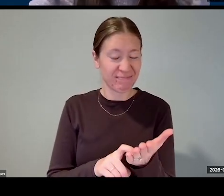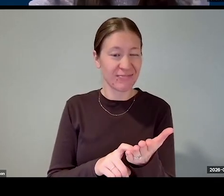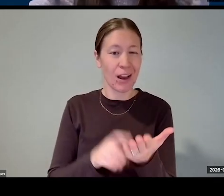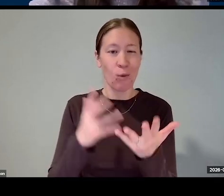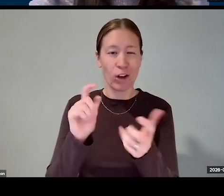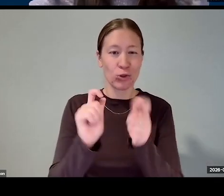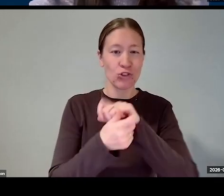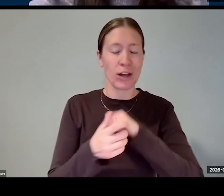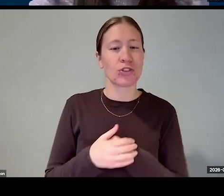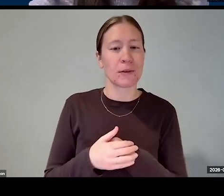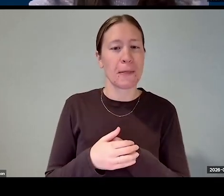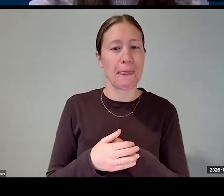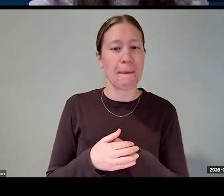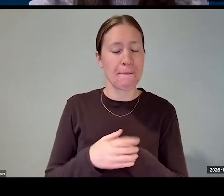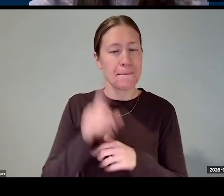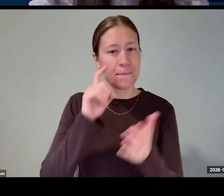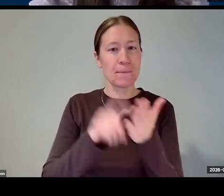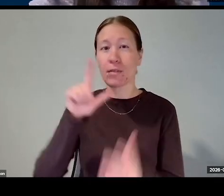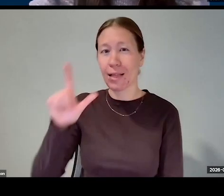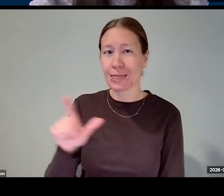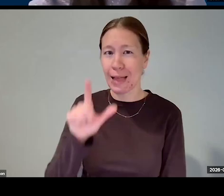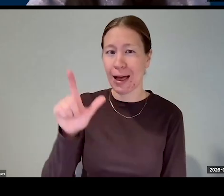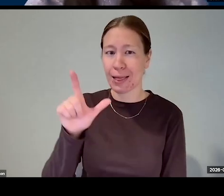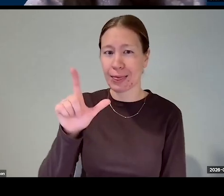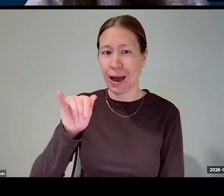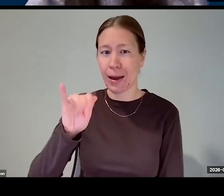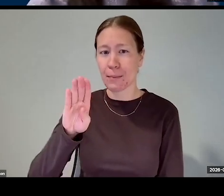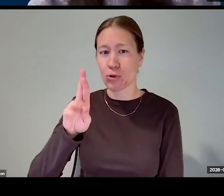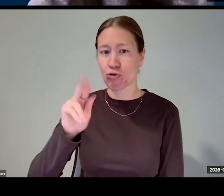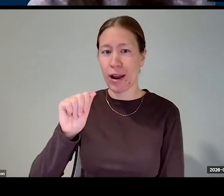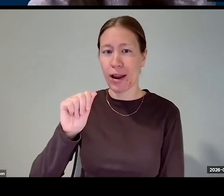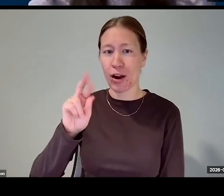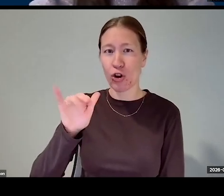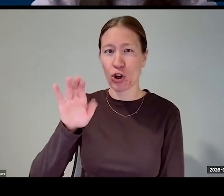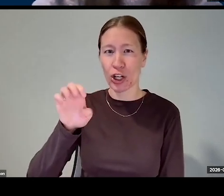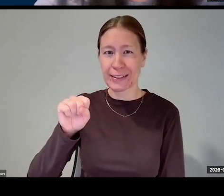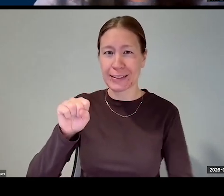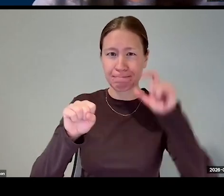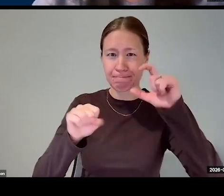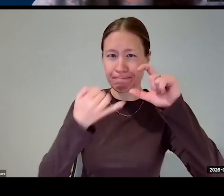I had this text libraries before my list and it was underlined to emphasize it,